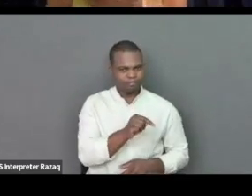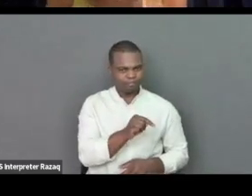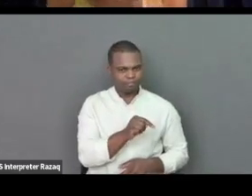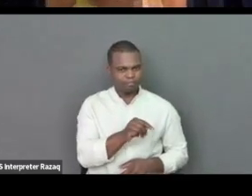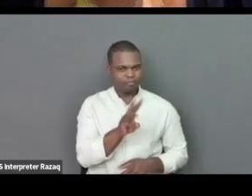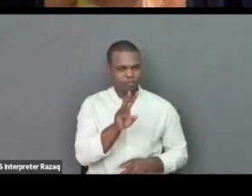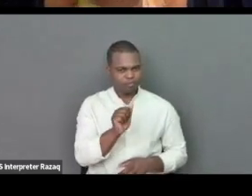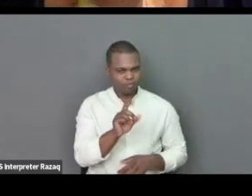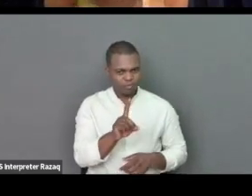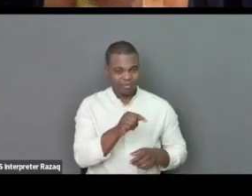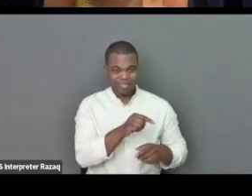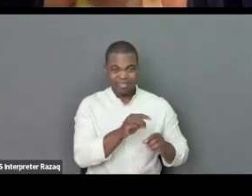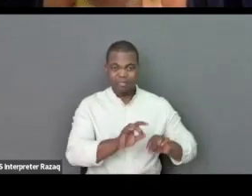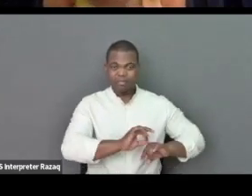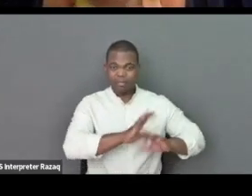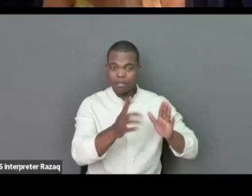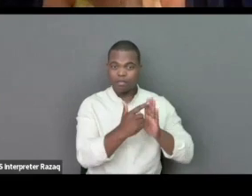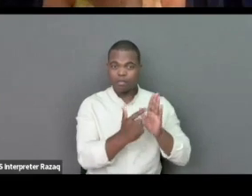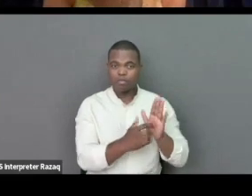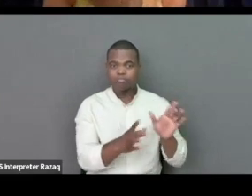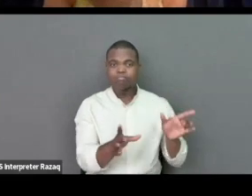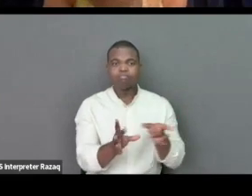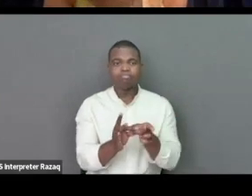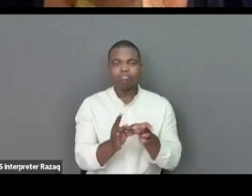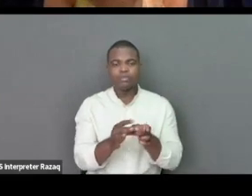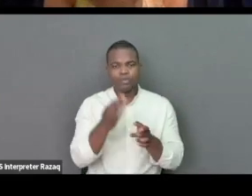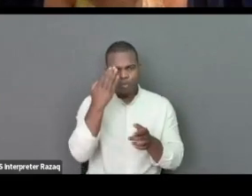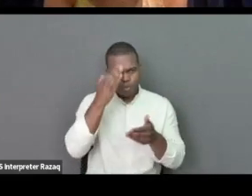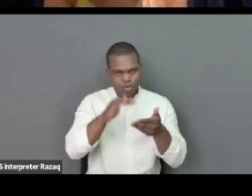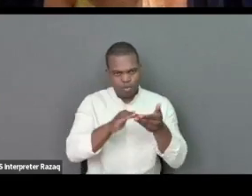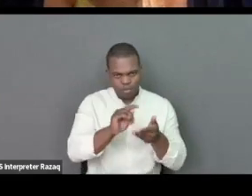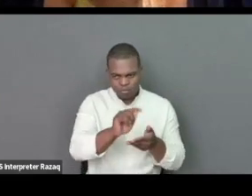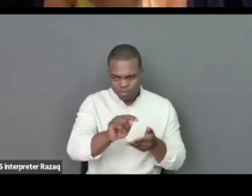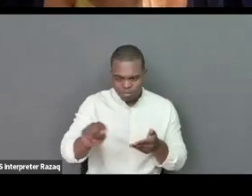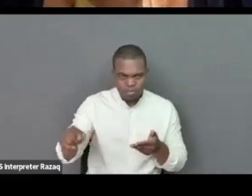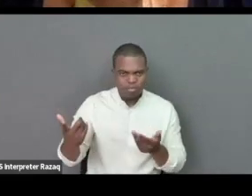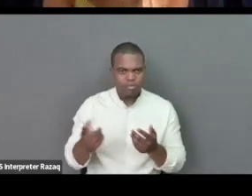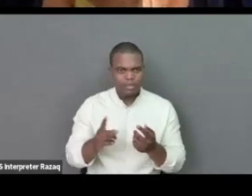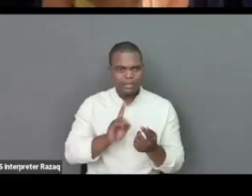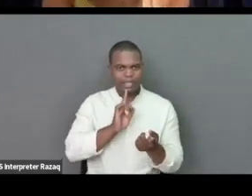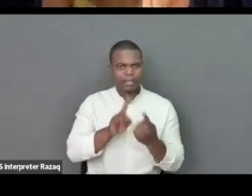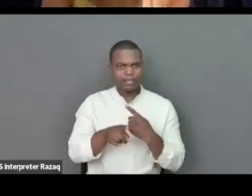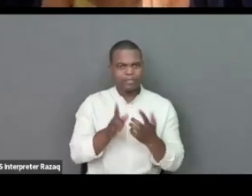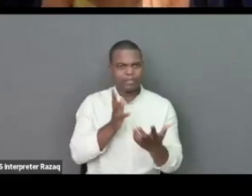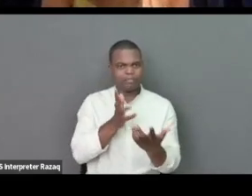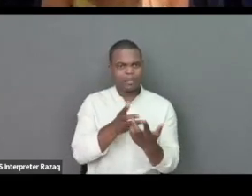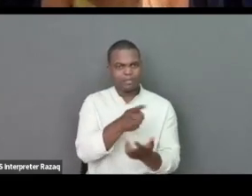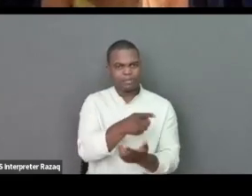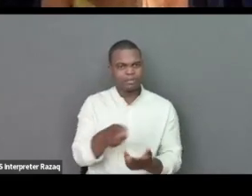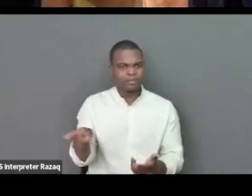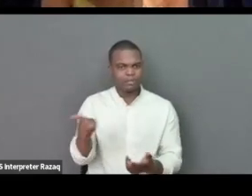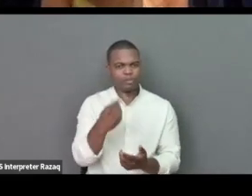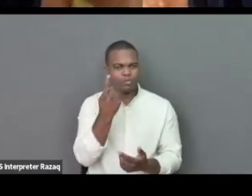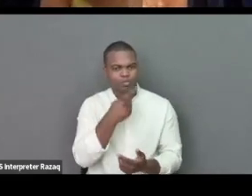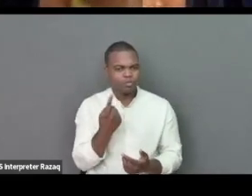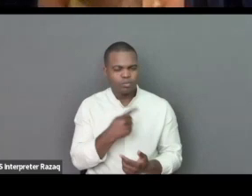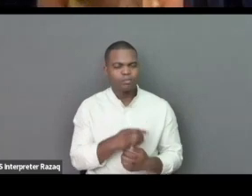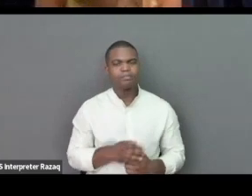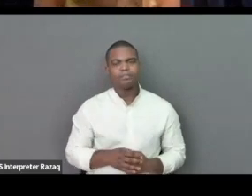mechanism, and also who is kind of responsible for making their websites and apps accessible. And then,